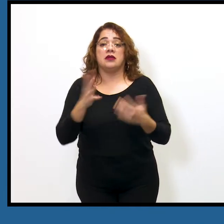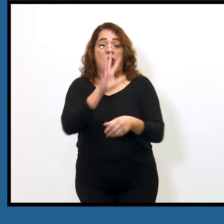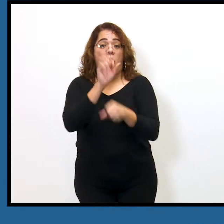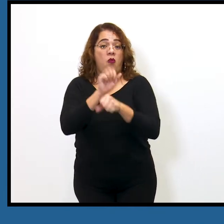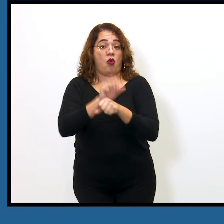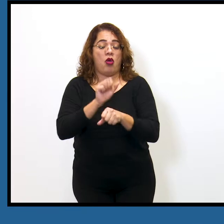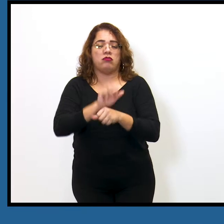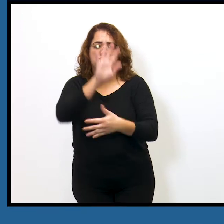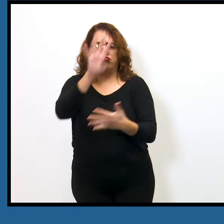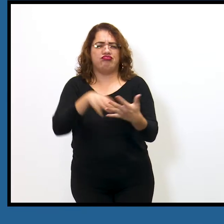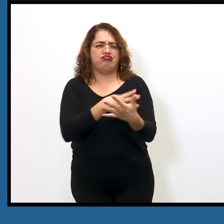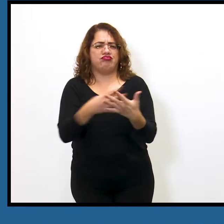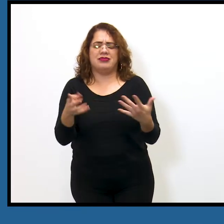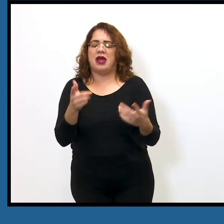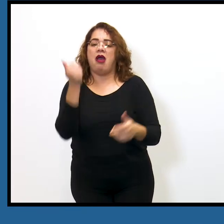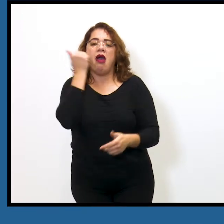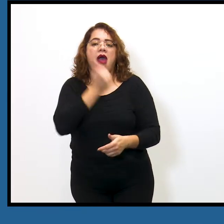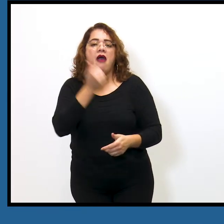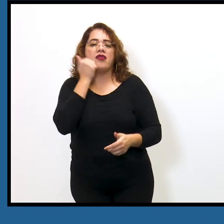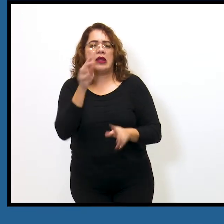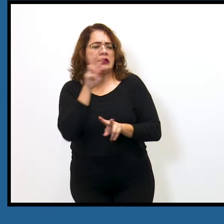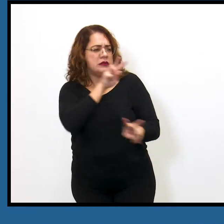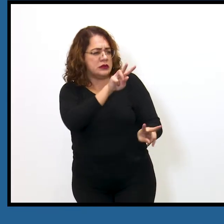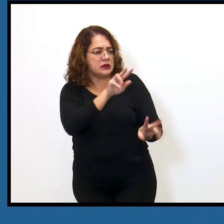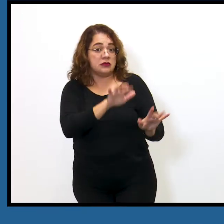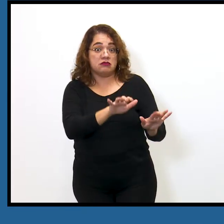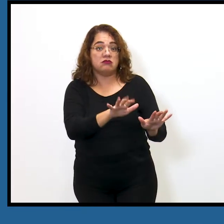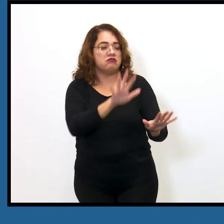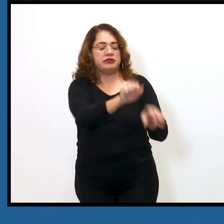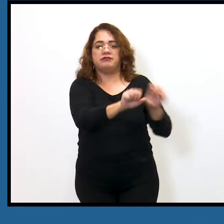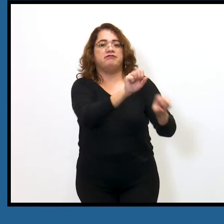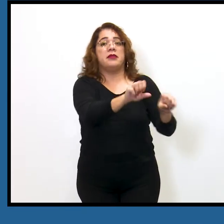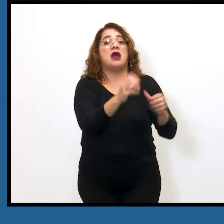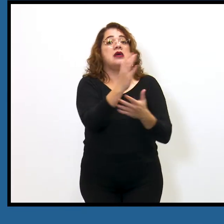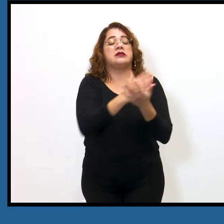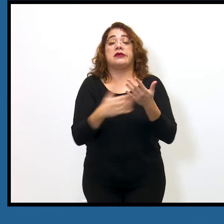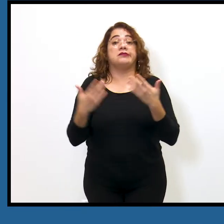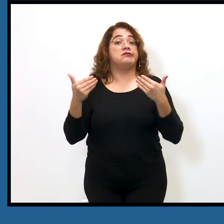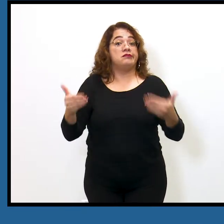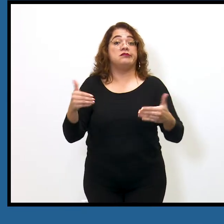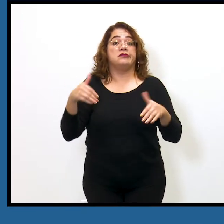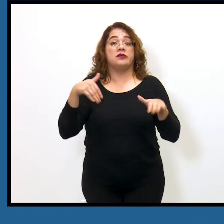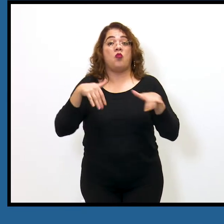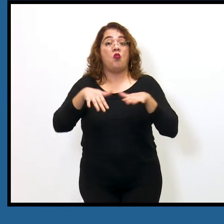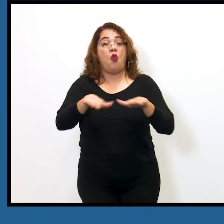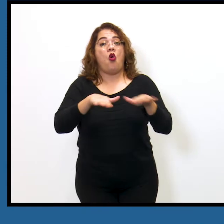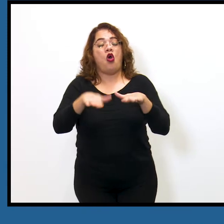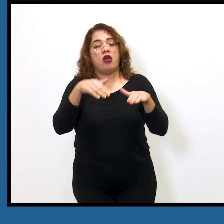New appointments come online every day. Some people are walking up but we do encourage things